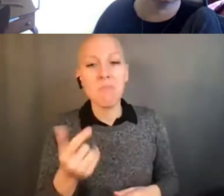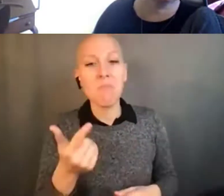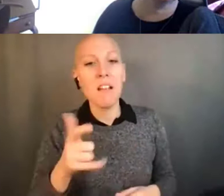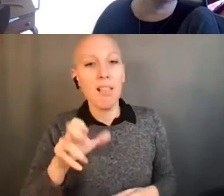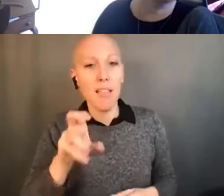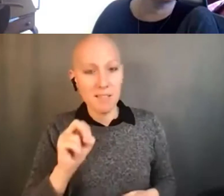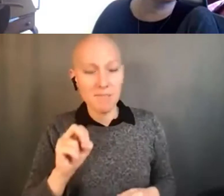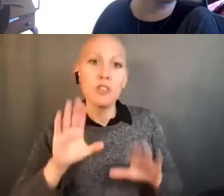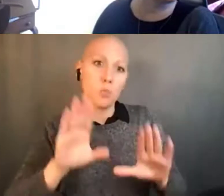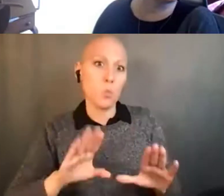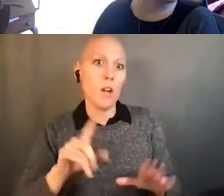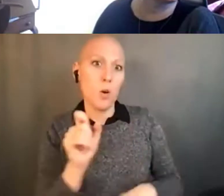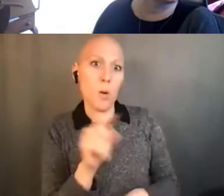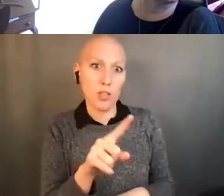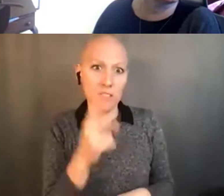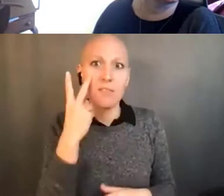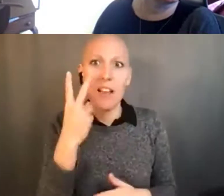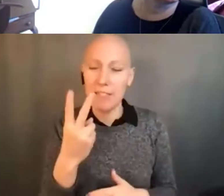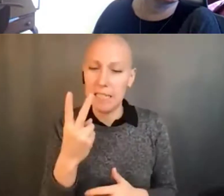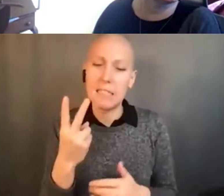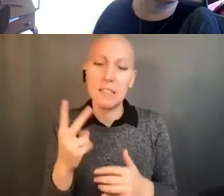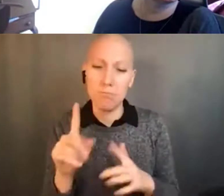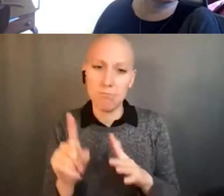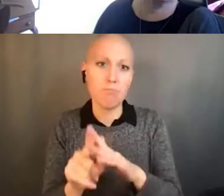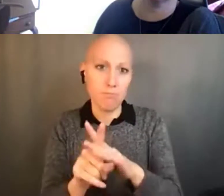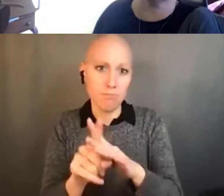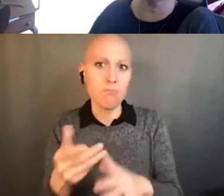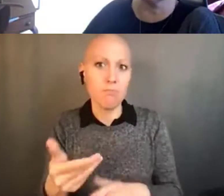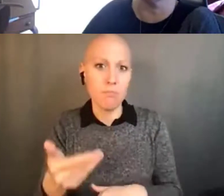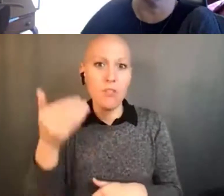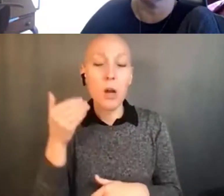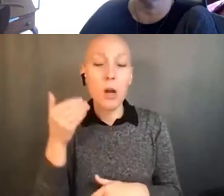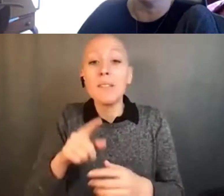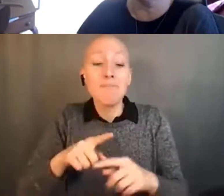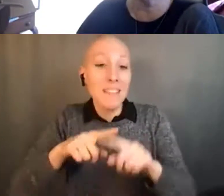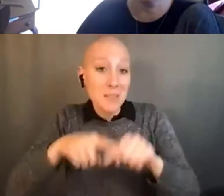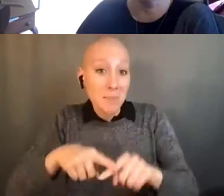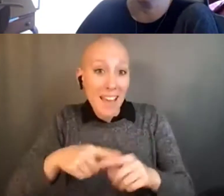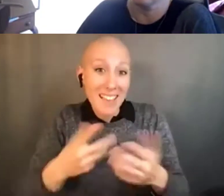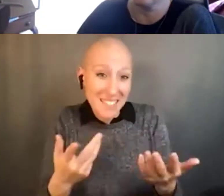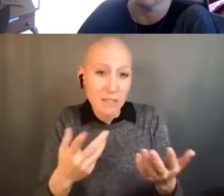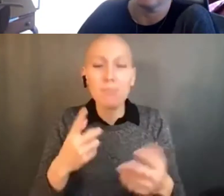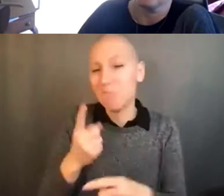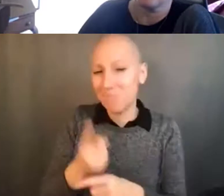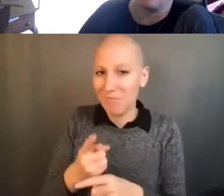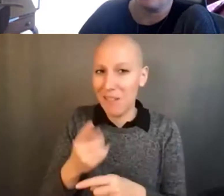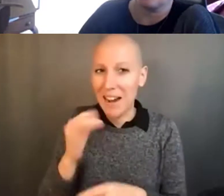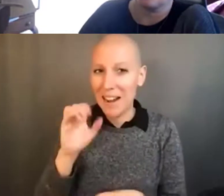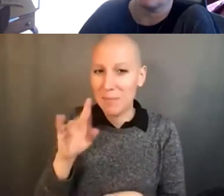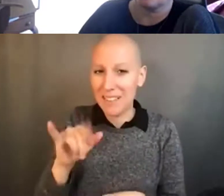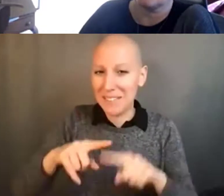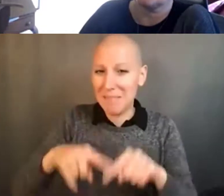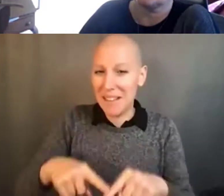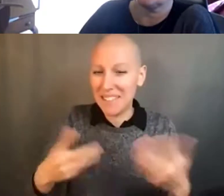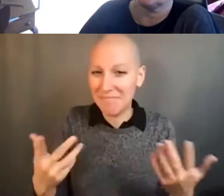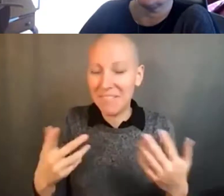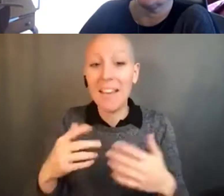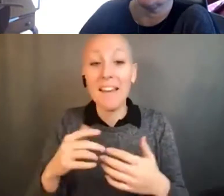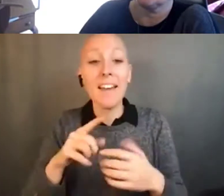And it really depends on how the FOA is written, it depends right, Emily. So usually, when we set the end date